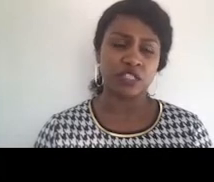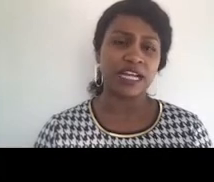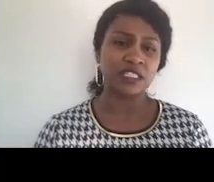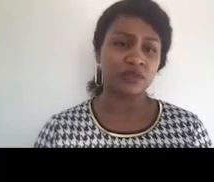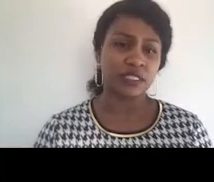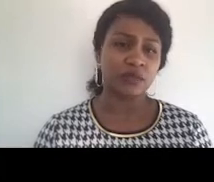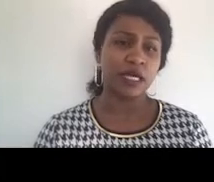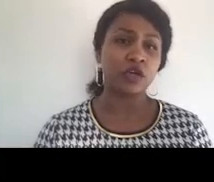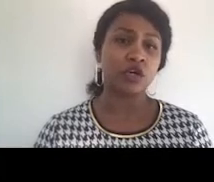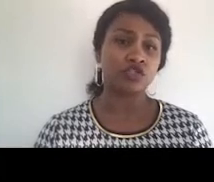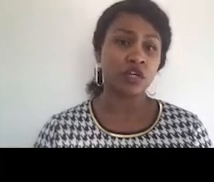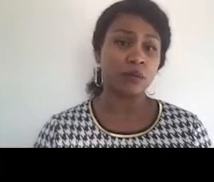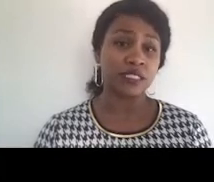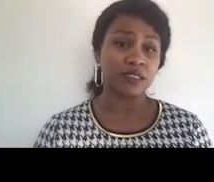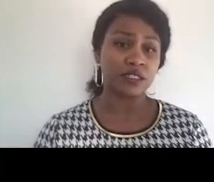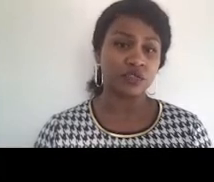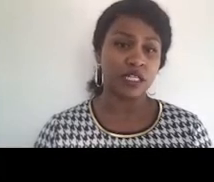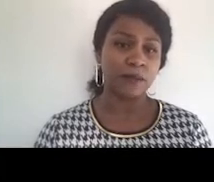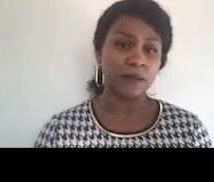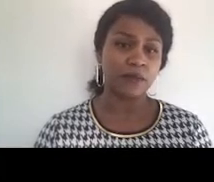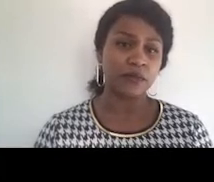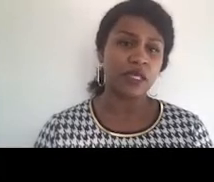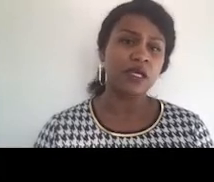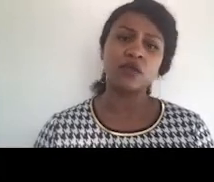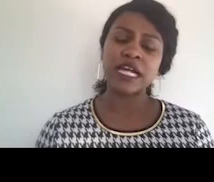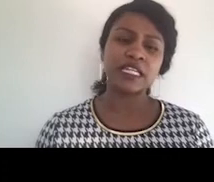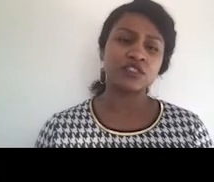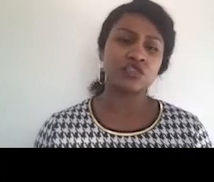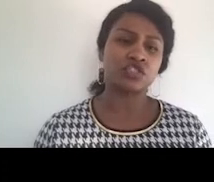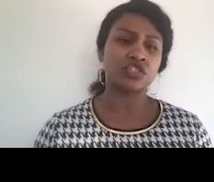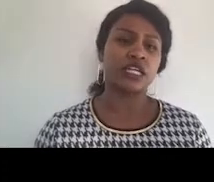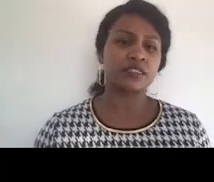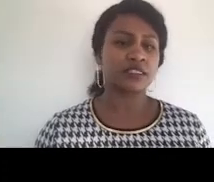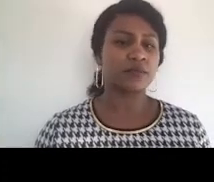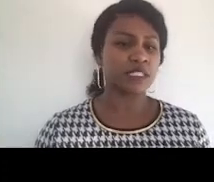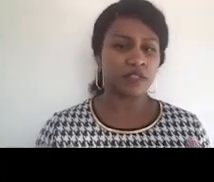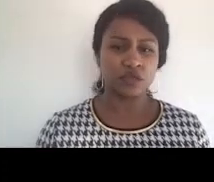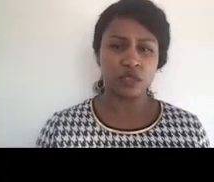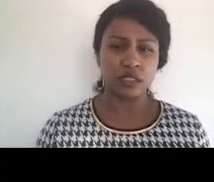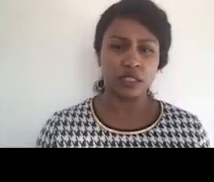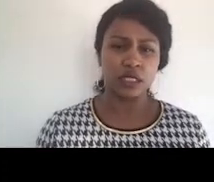anti-racism and cultural competency training. Look at each structure and system individually.